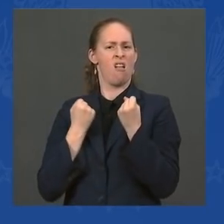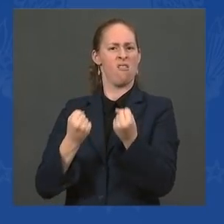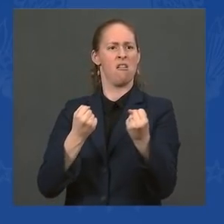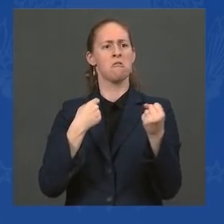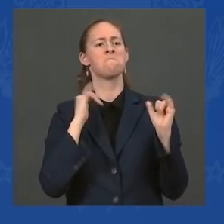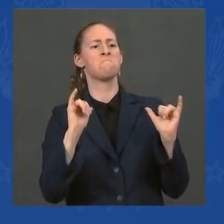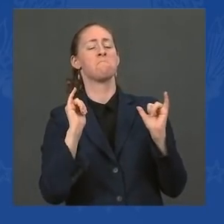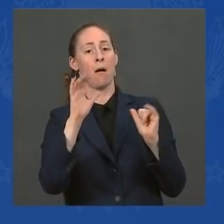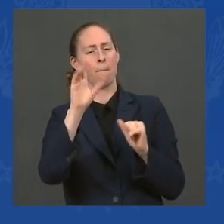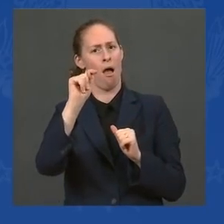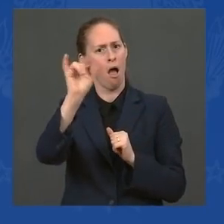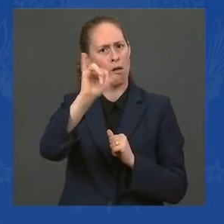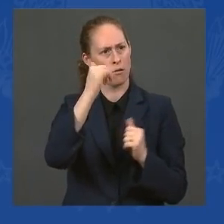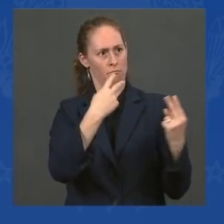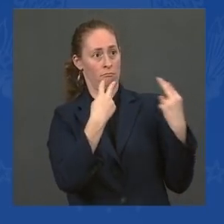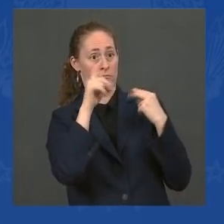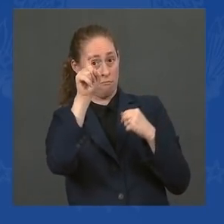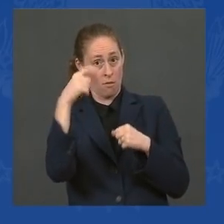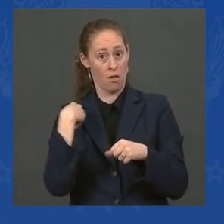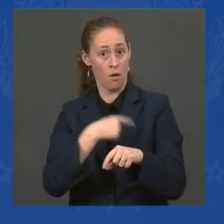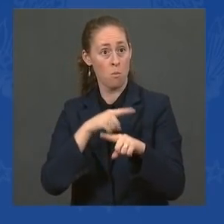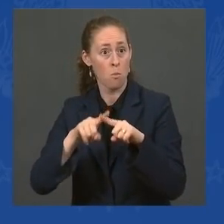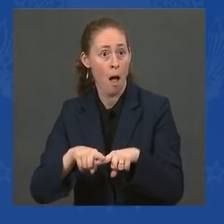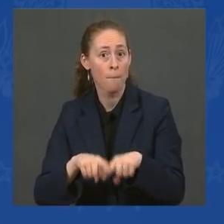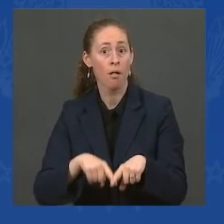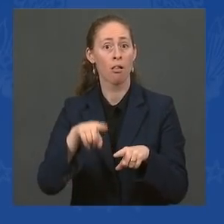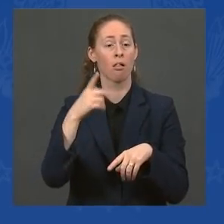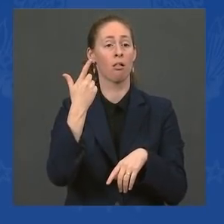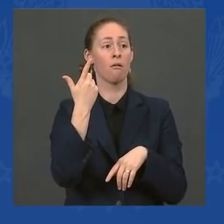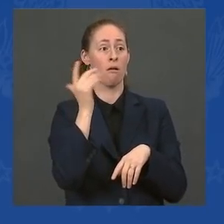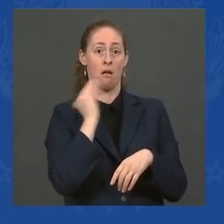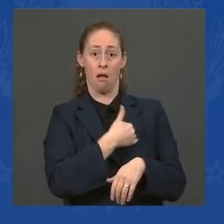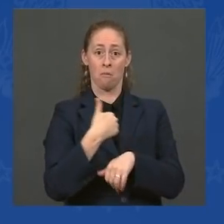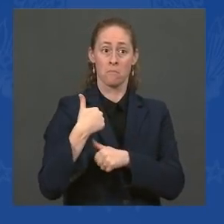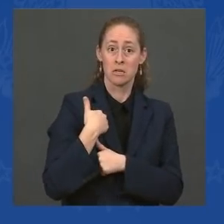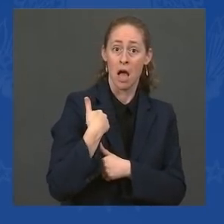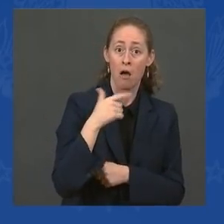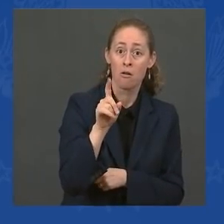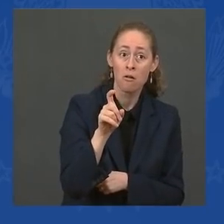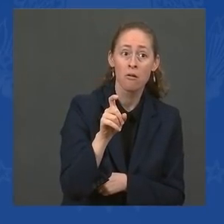based upon the size of our military and/or the physical strength that we possess,